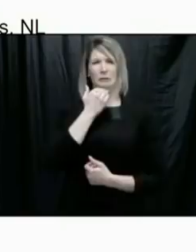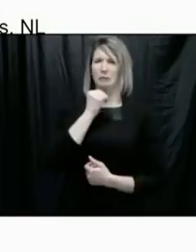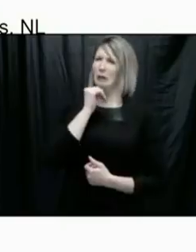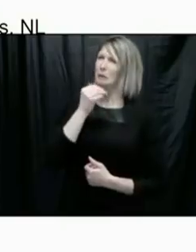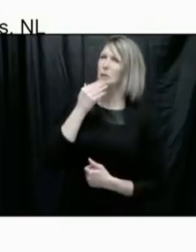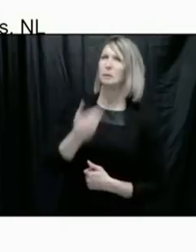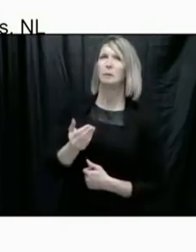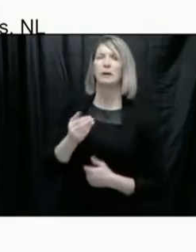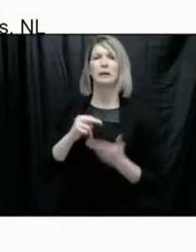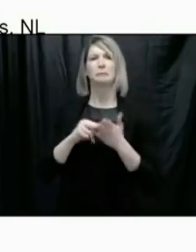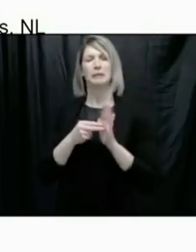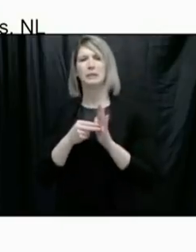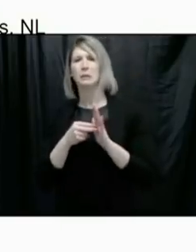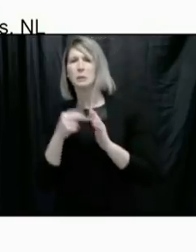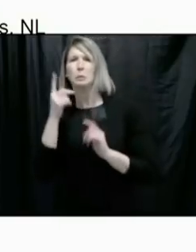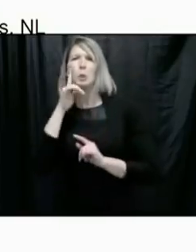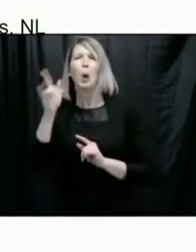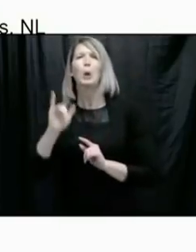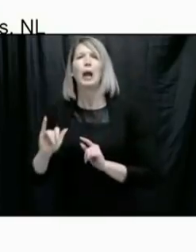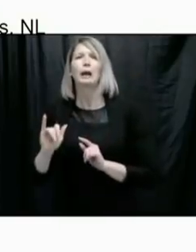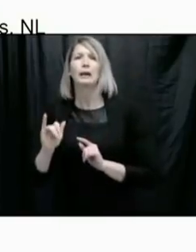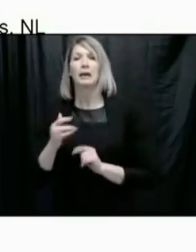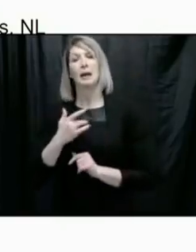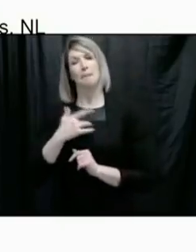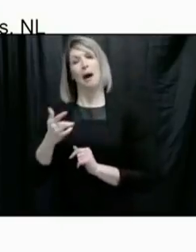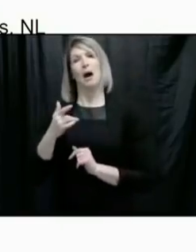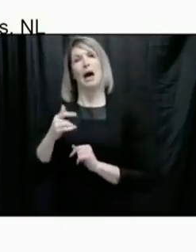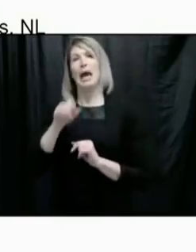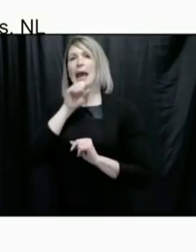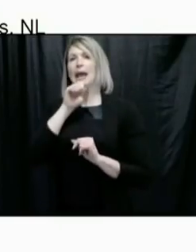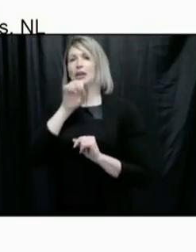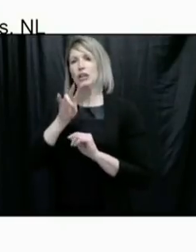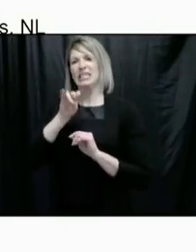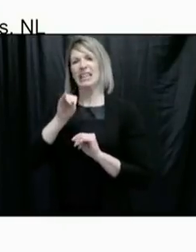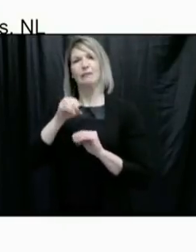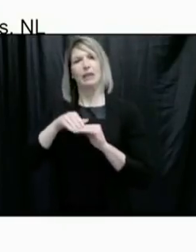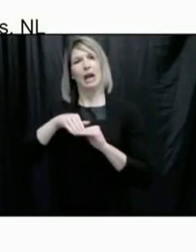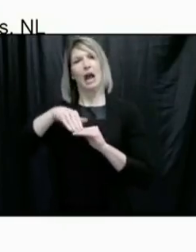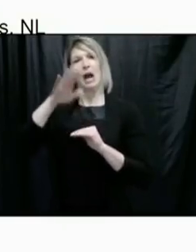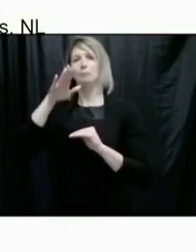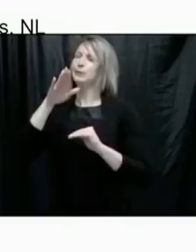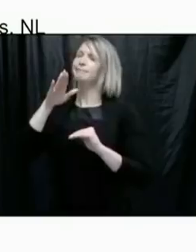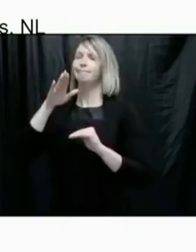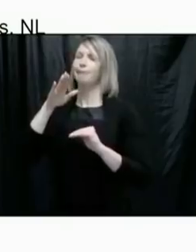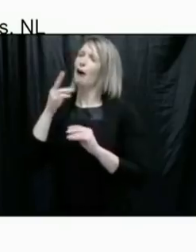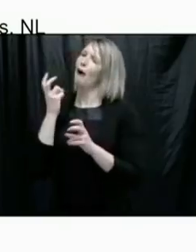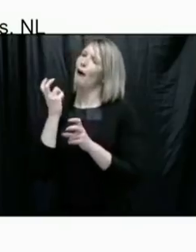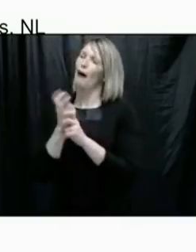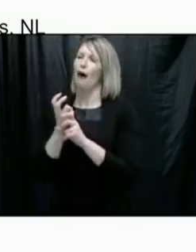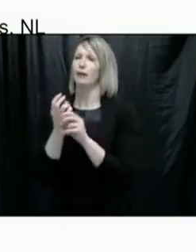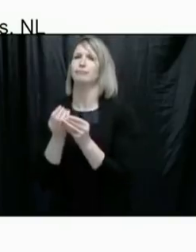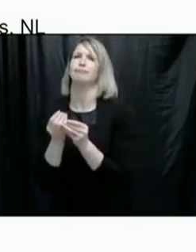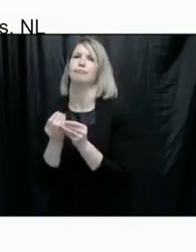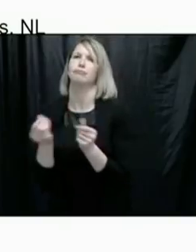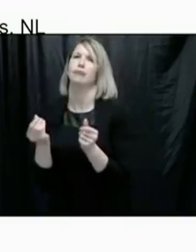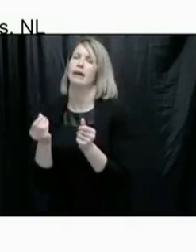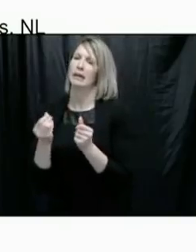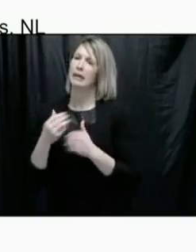THE I.C.U. STATE AFTER STATE AND PROVINCE AFTER PROVINCE PEOPLE THAT ARE